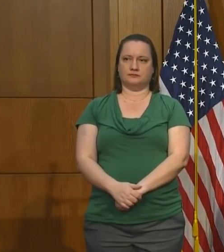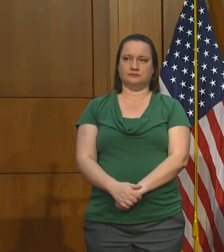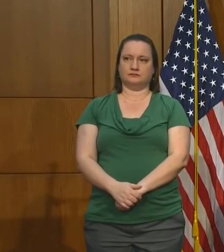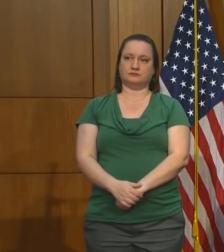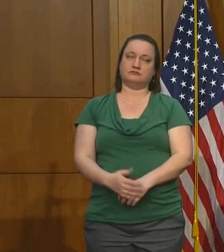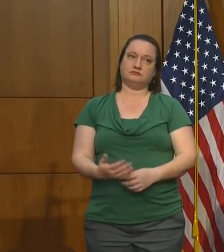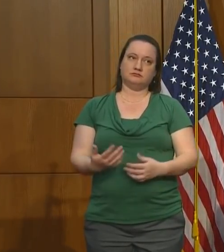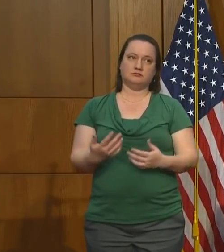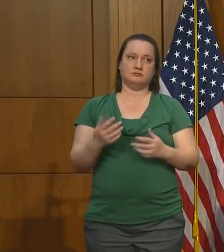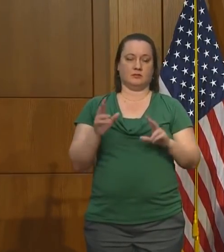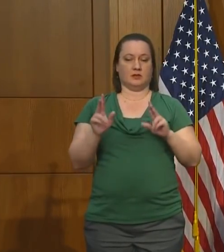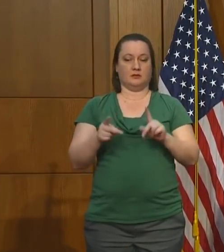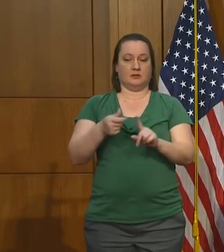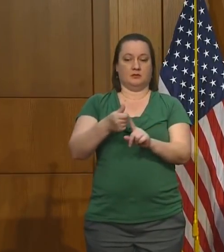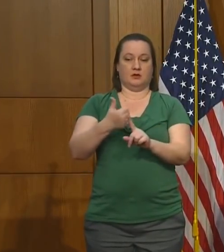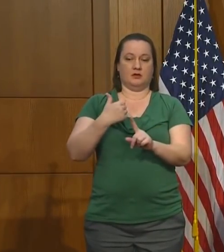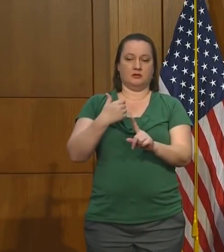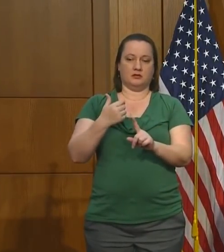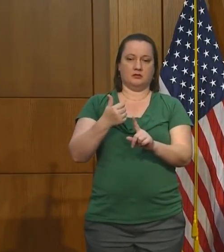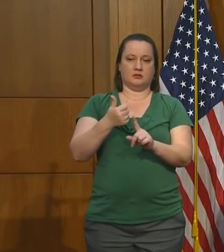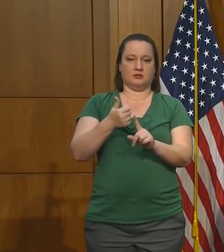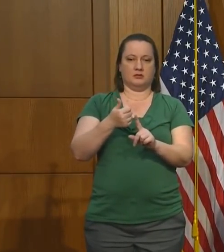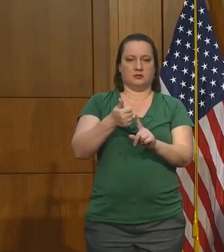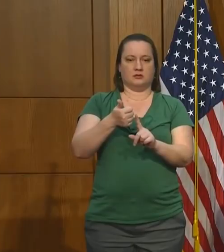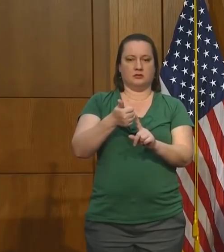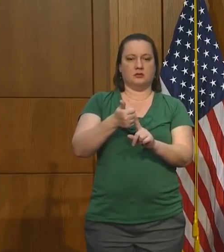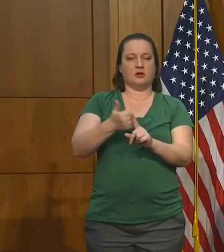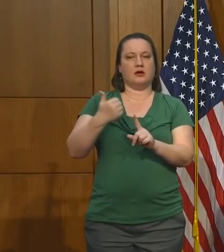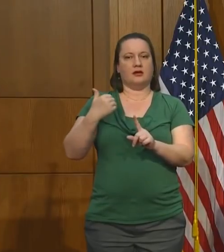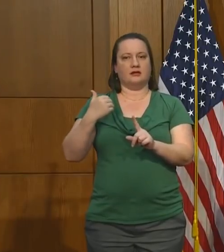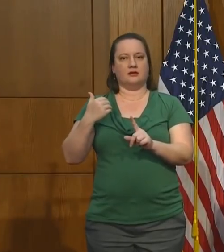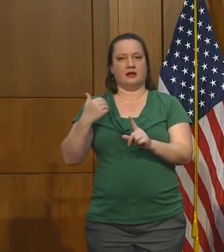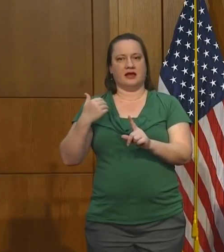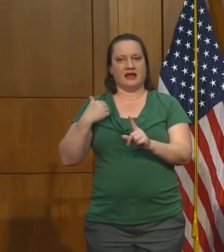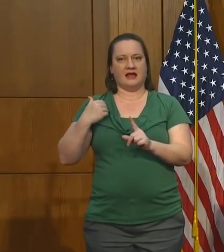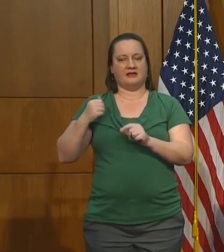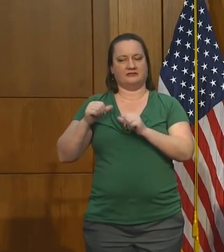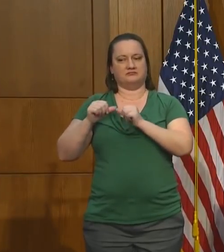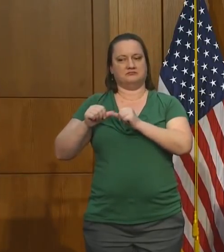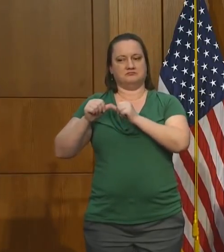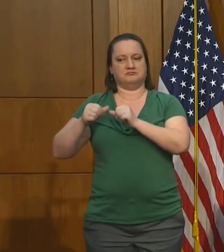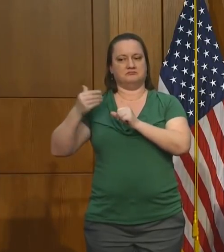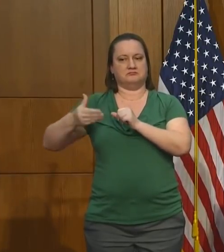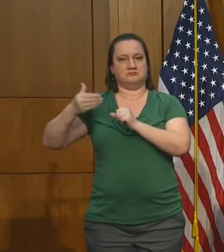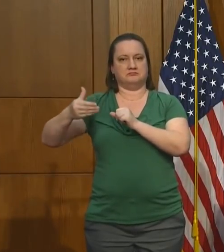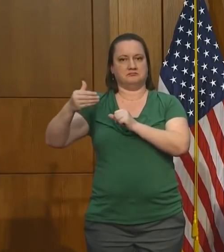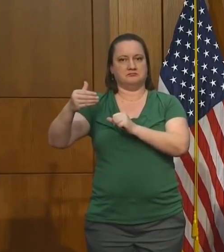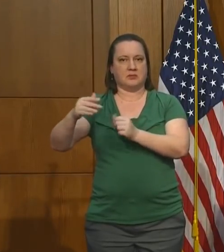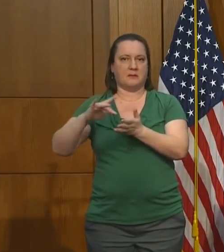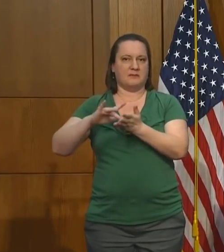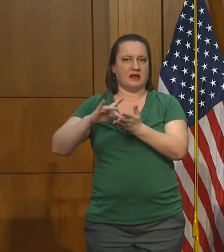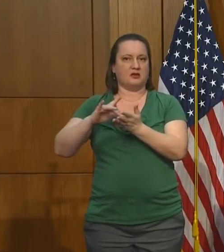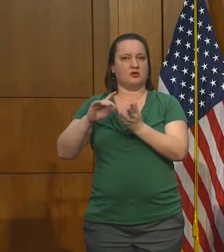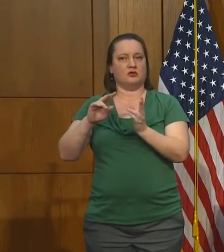SURVEILLANCE TEAM. THANKS I THINK IT IS IT'S FAIR TO SAY THAT- YOU KNOW OBVIOUSLY INDIVIDUALS WITH PRE EXISTING